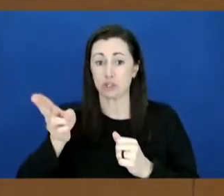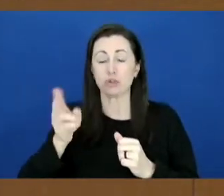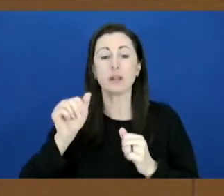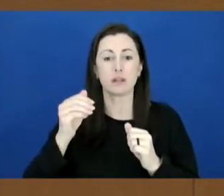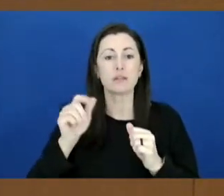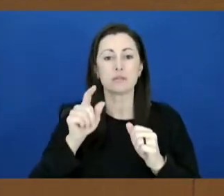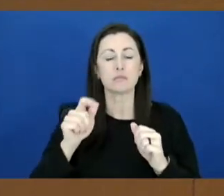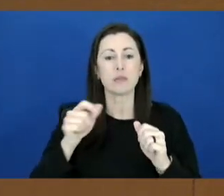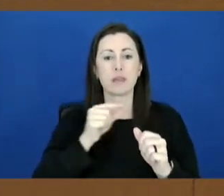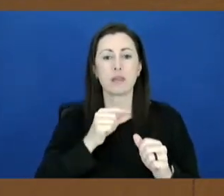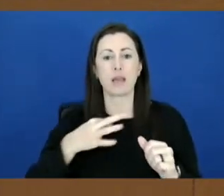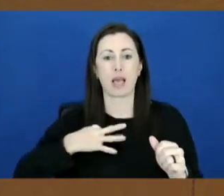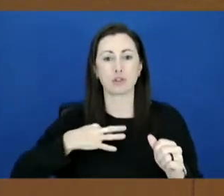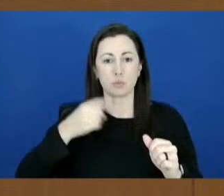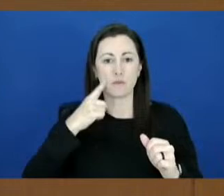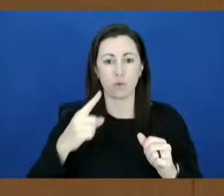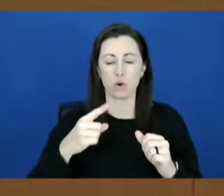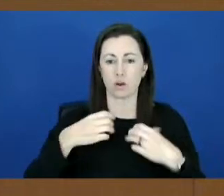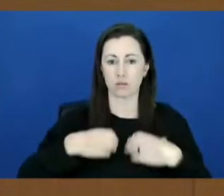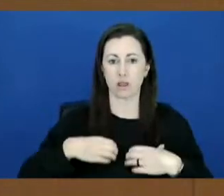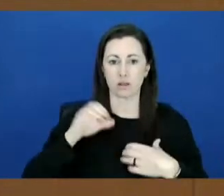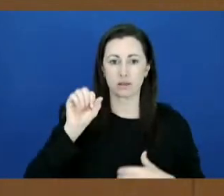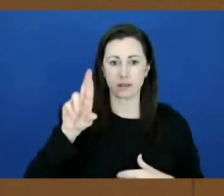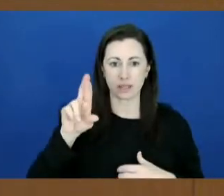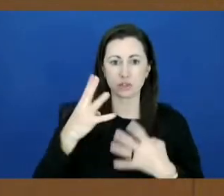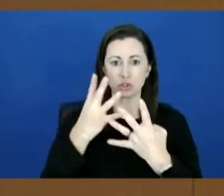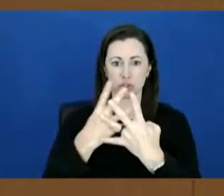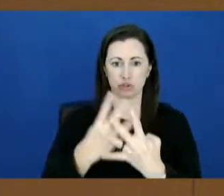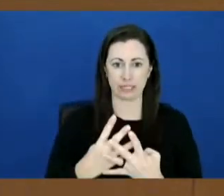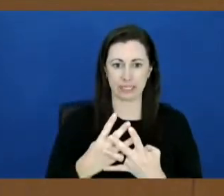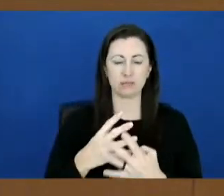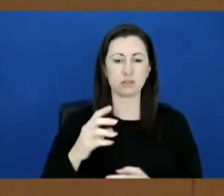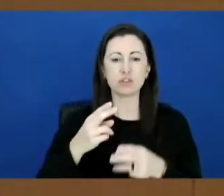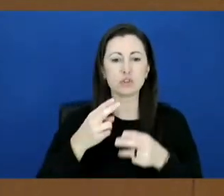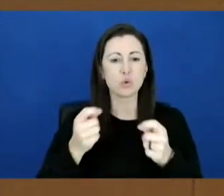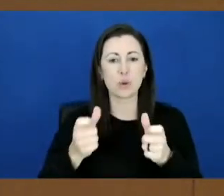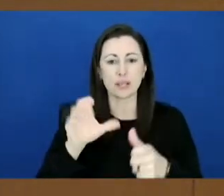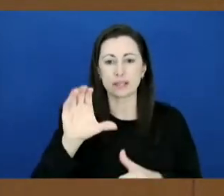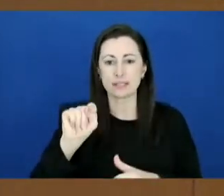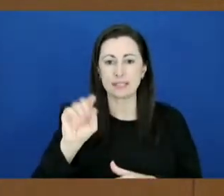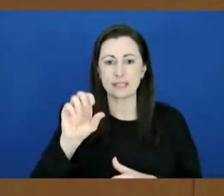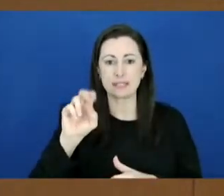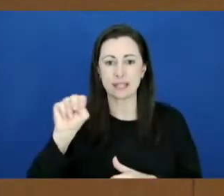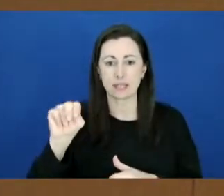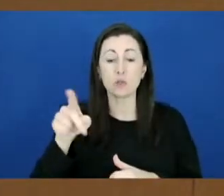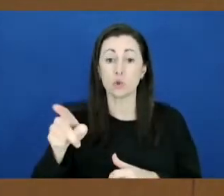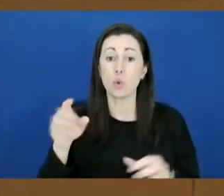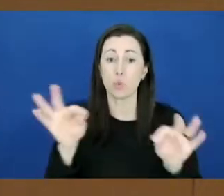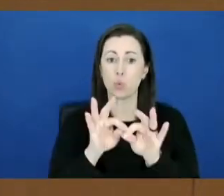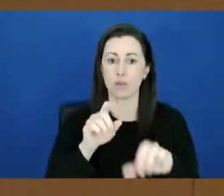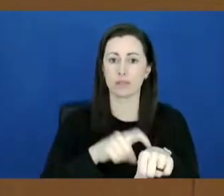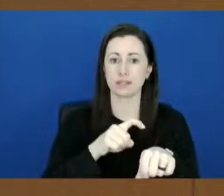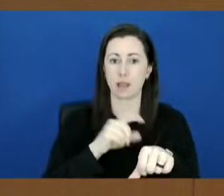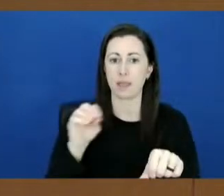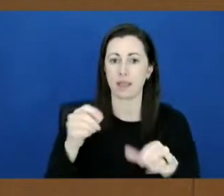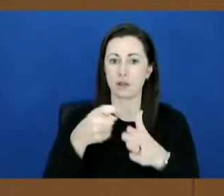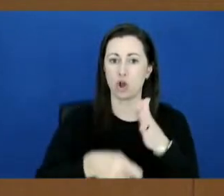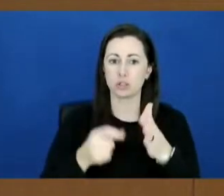YEAR SMOKING HISTORY IS ELIGIBLE FOR LUNG CANCER SCREENING.